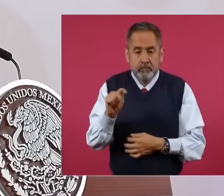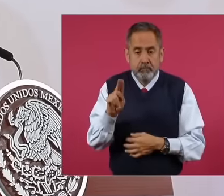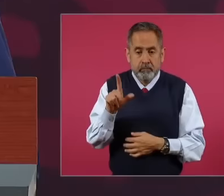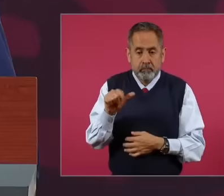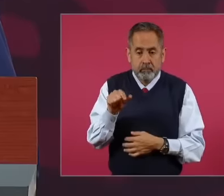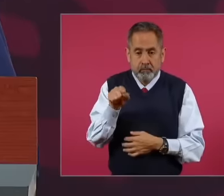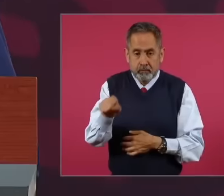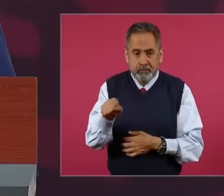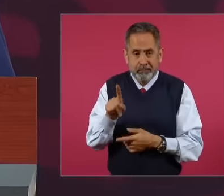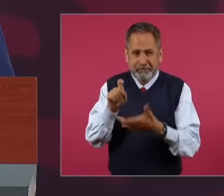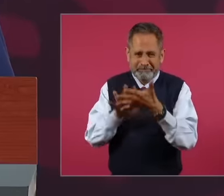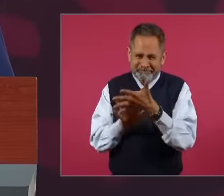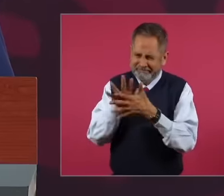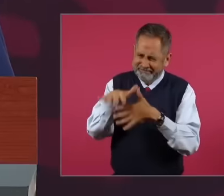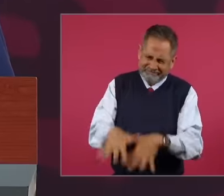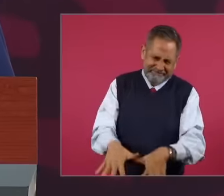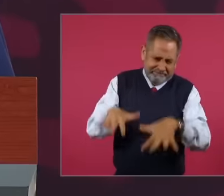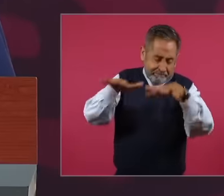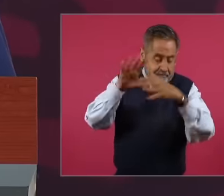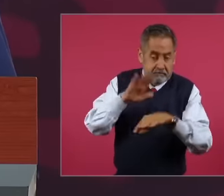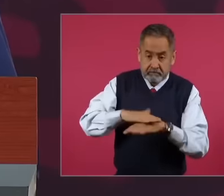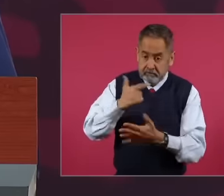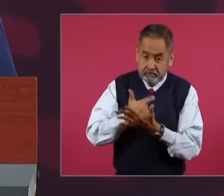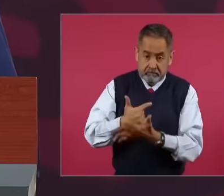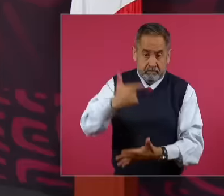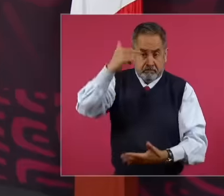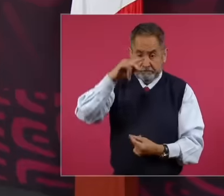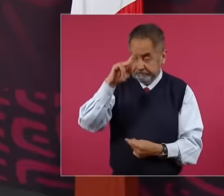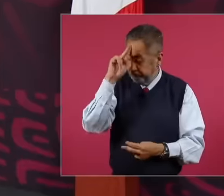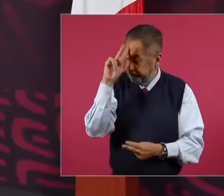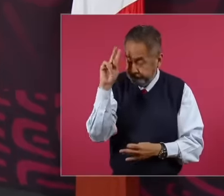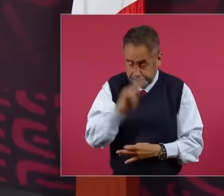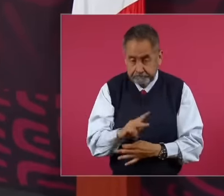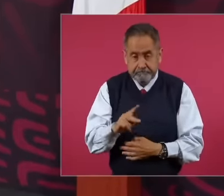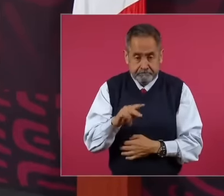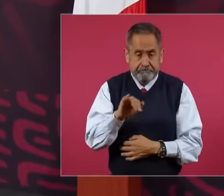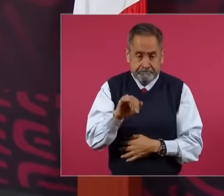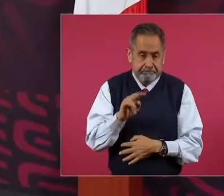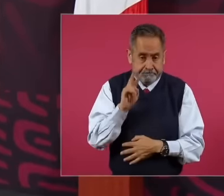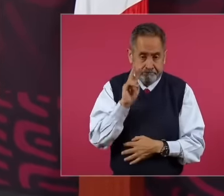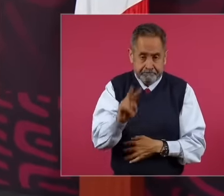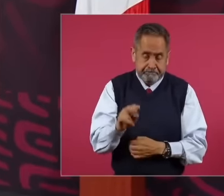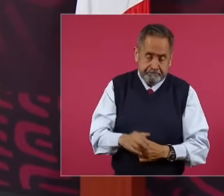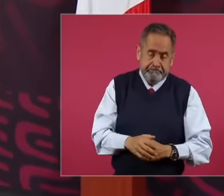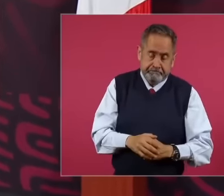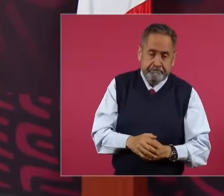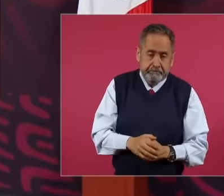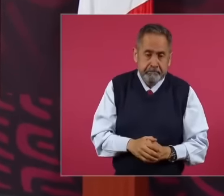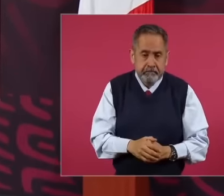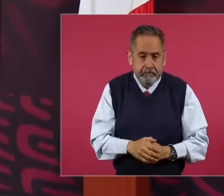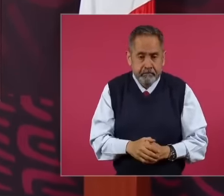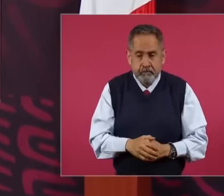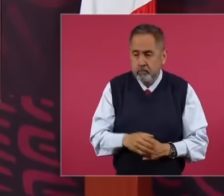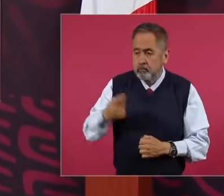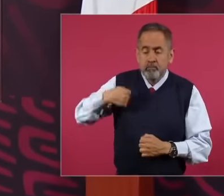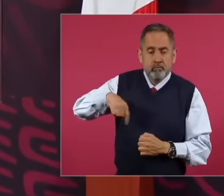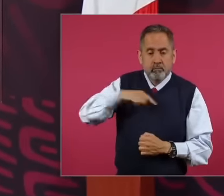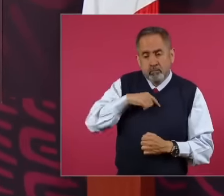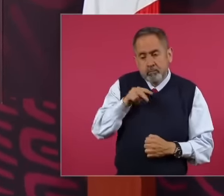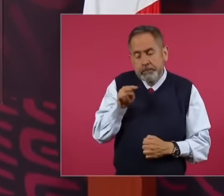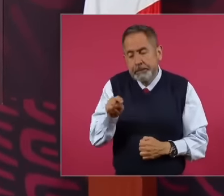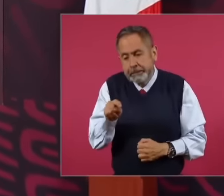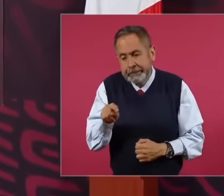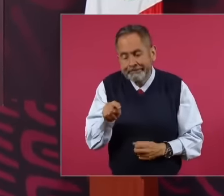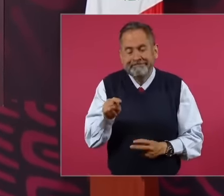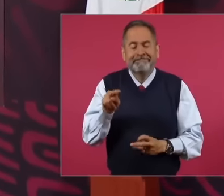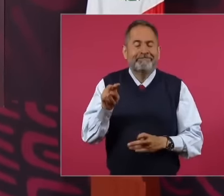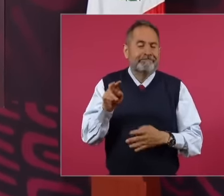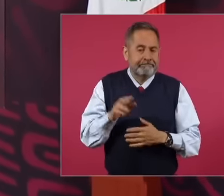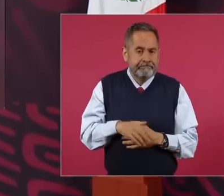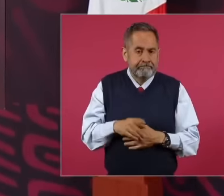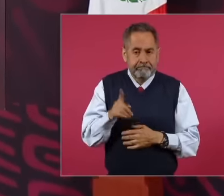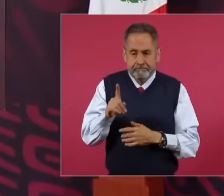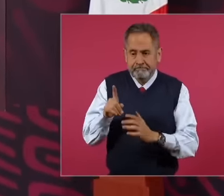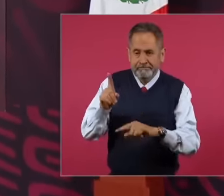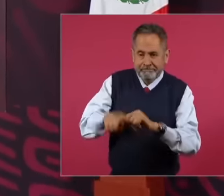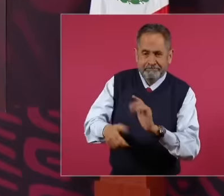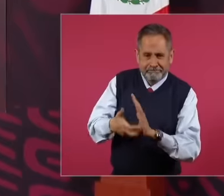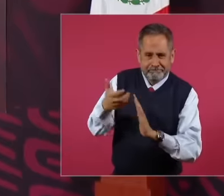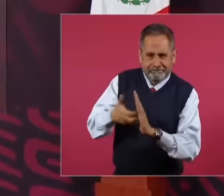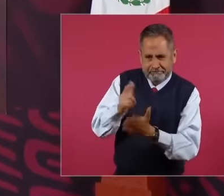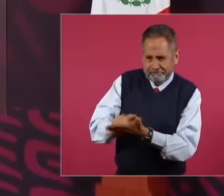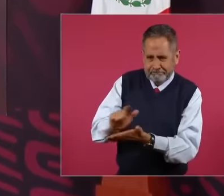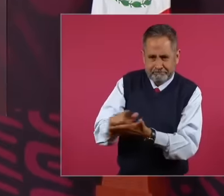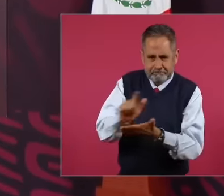flood was serious, eh, we were already devastating, as you just expressed it,